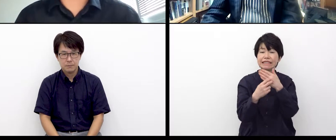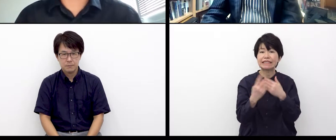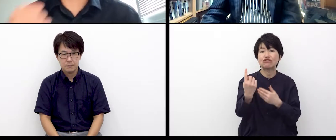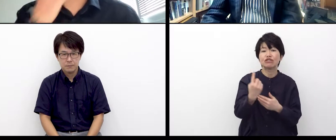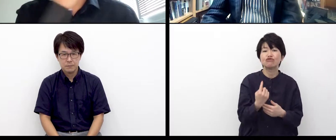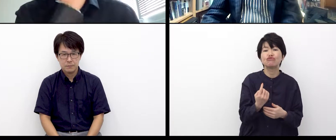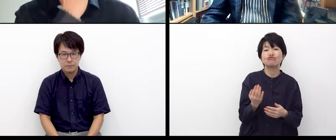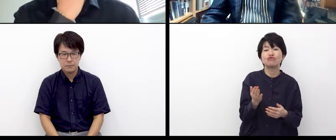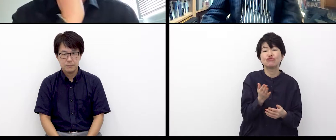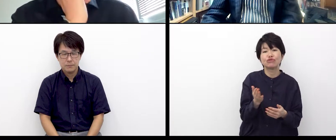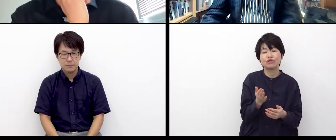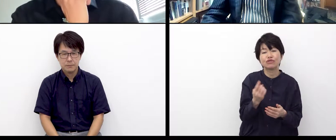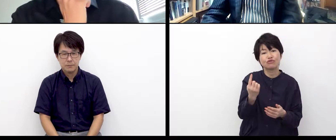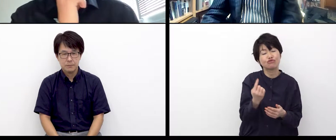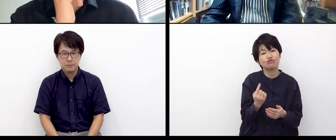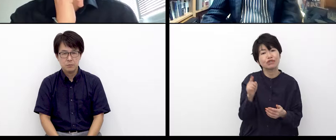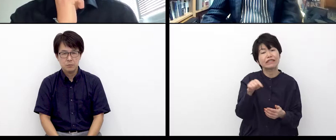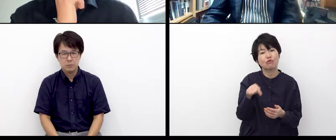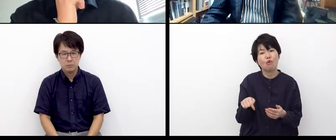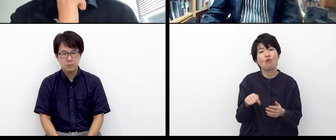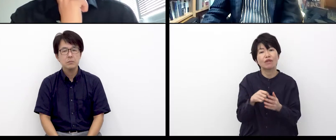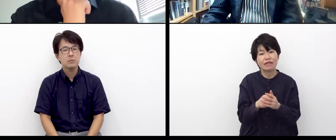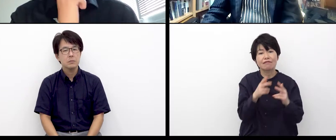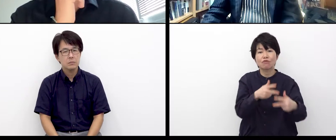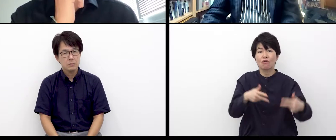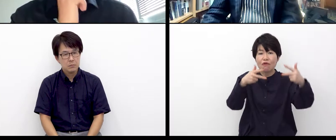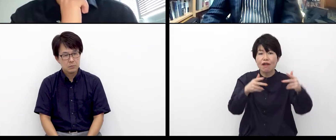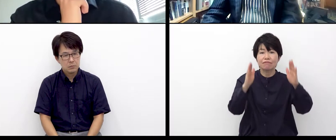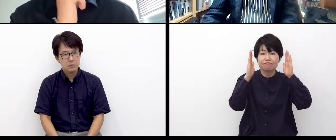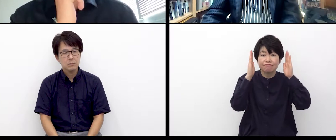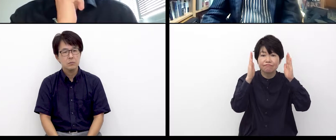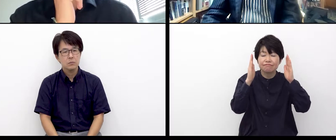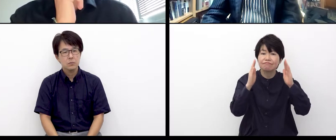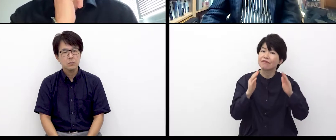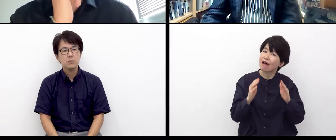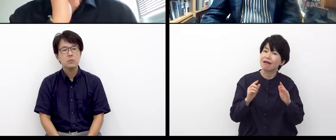there is only a few who is very active on the internet. OGAWA: Oh, I see. SAITO: 10% or so.